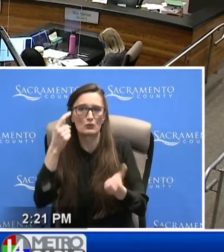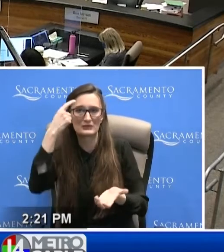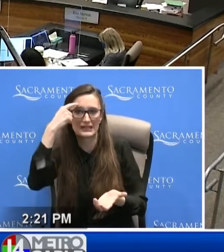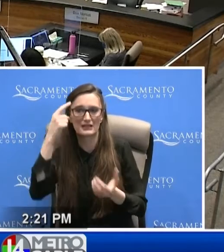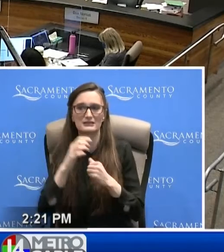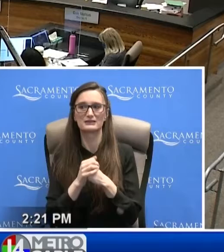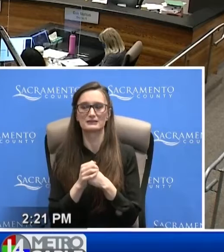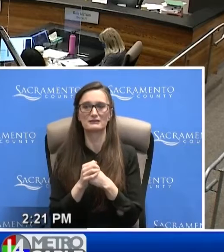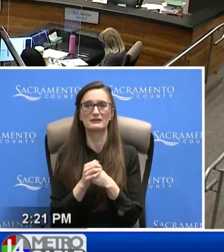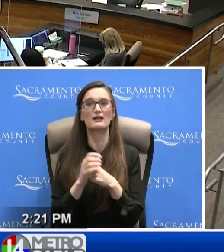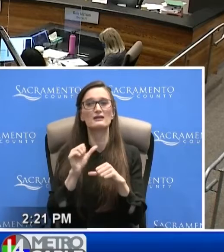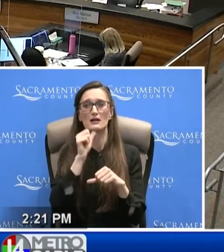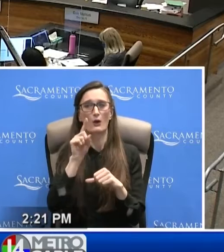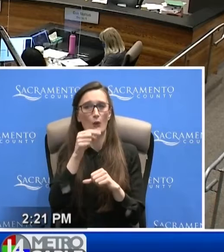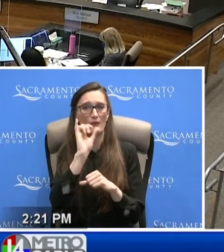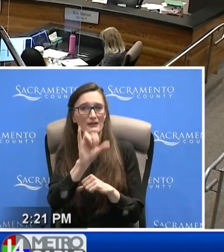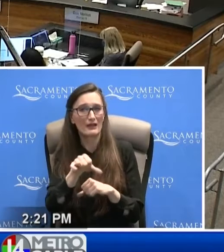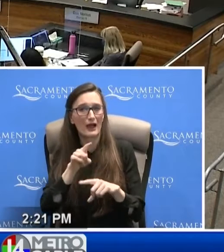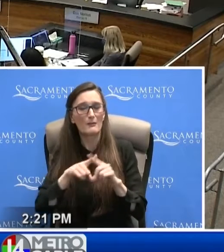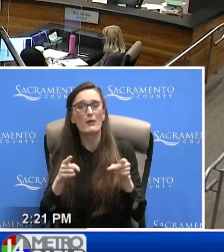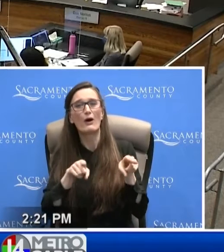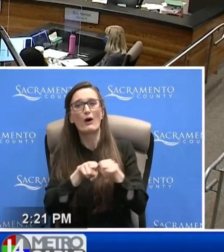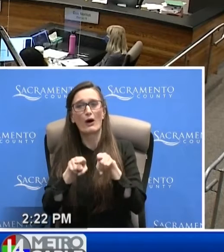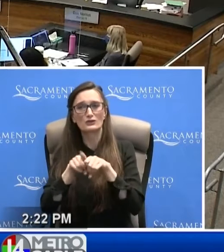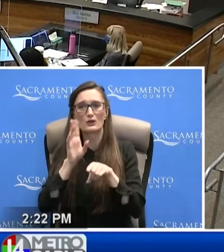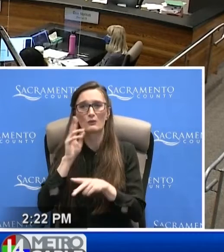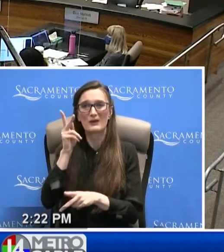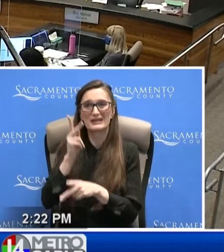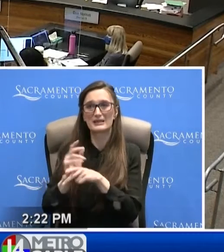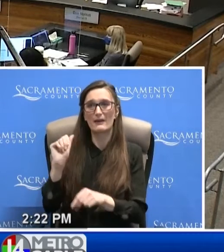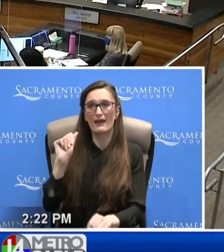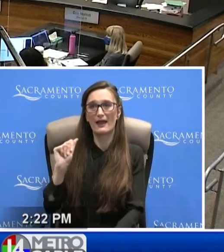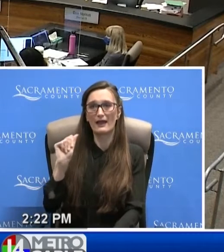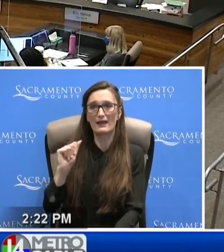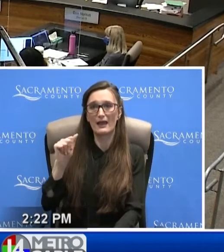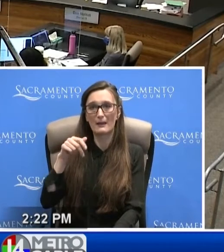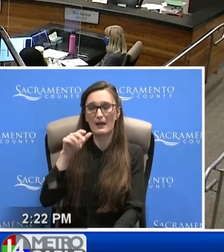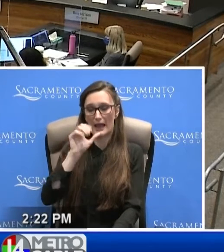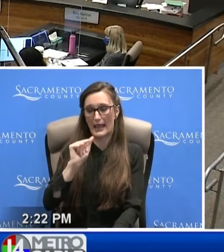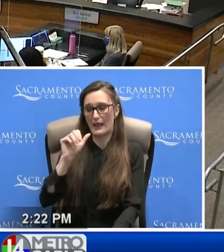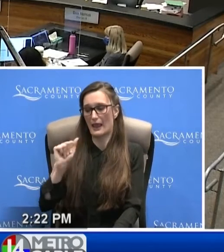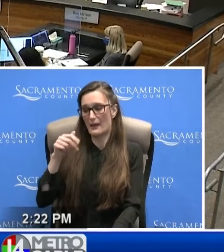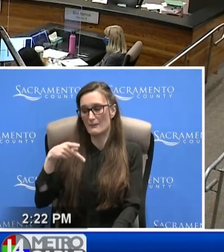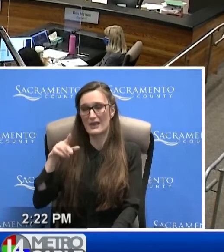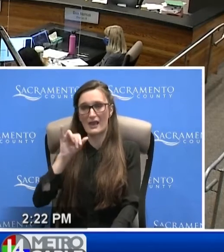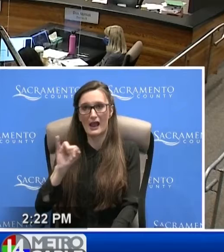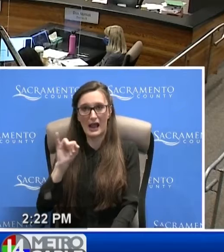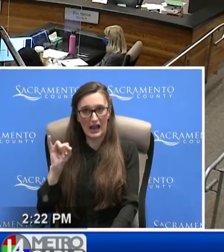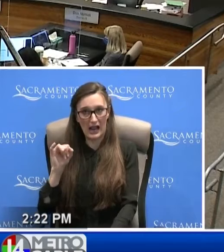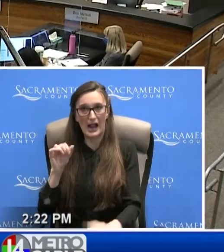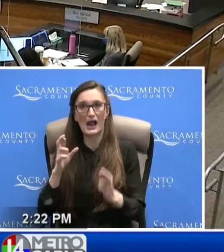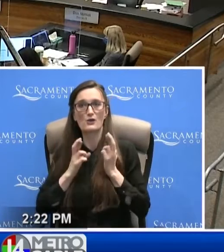Not only that, but it also keeps the AAPI residents and other communities of color separated.